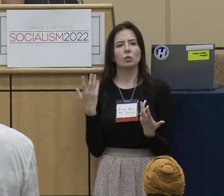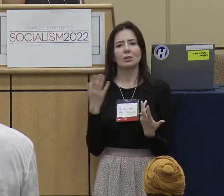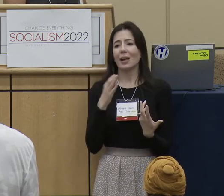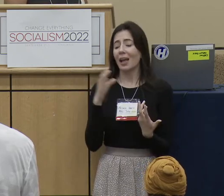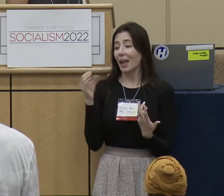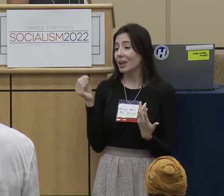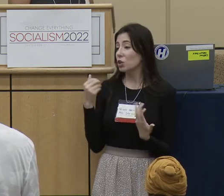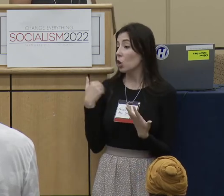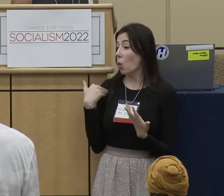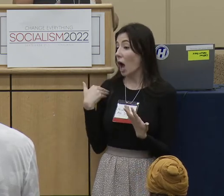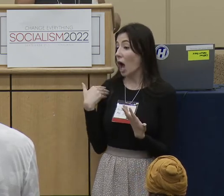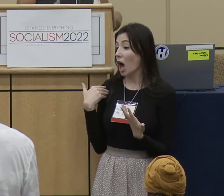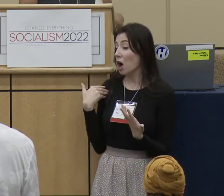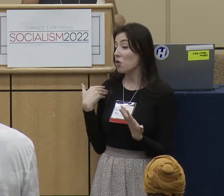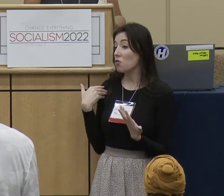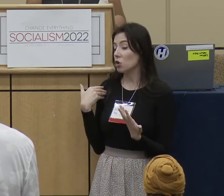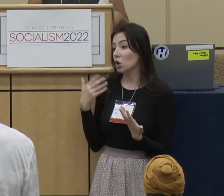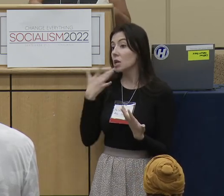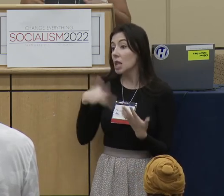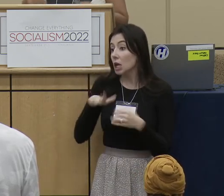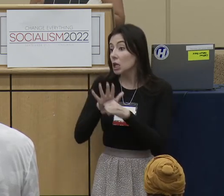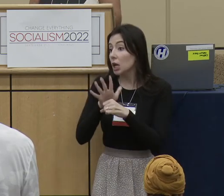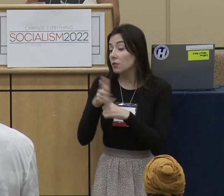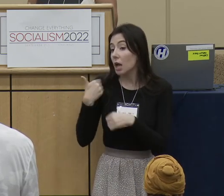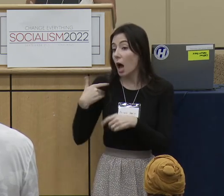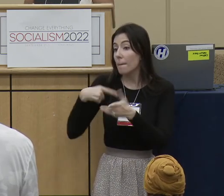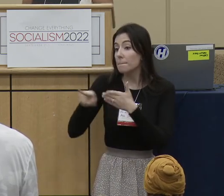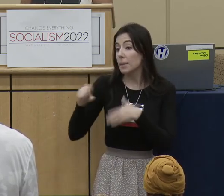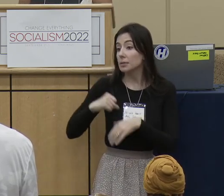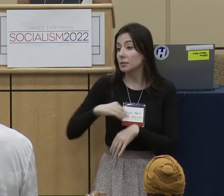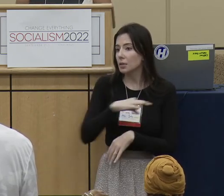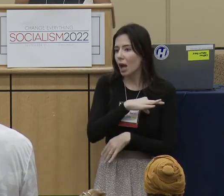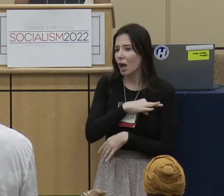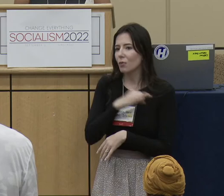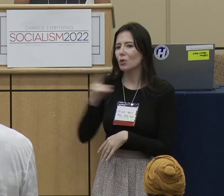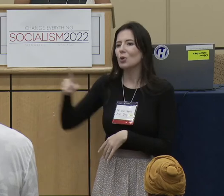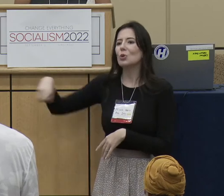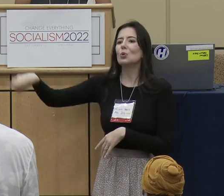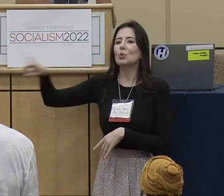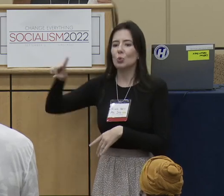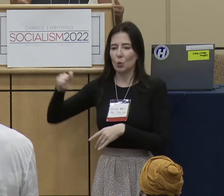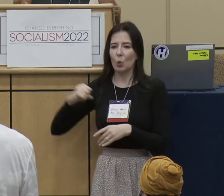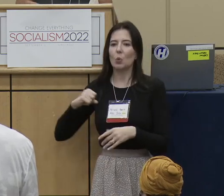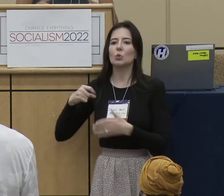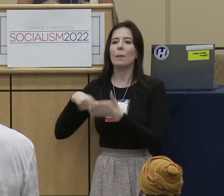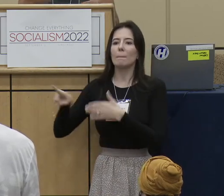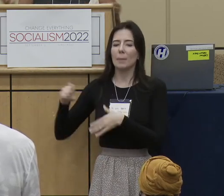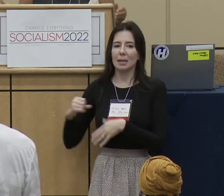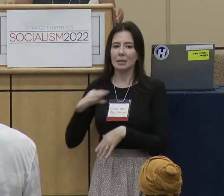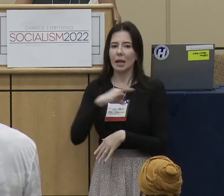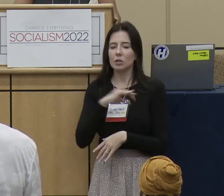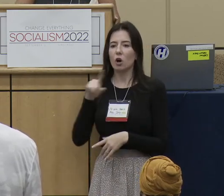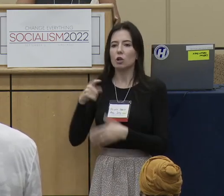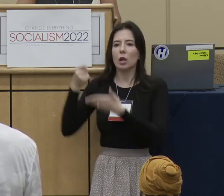issue , and you have the good fortune to have paid staff,